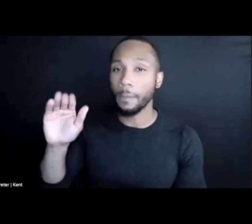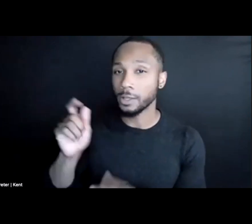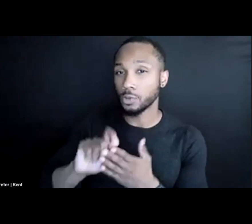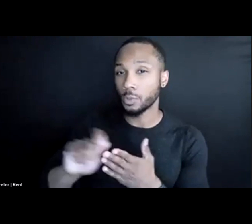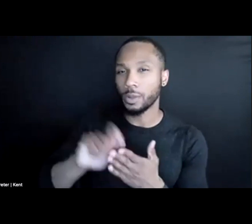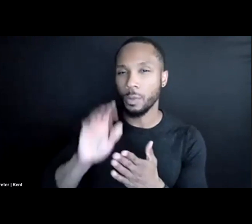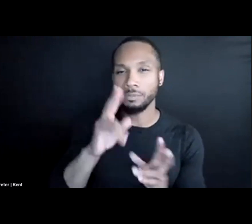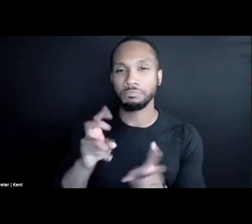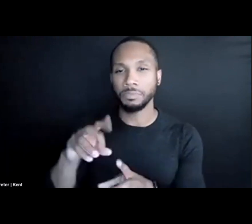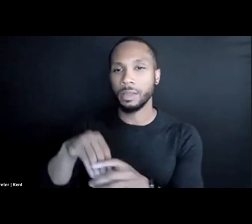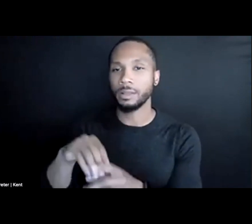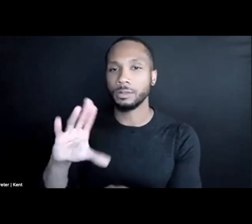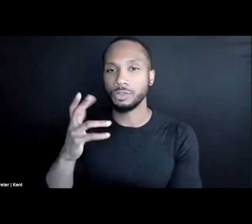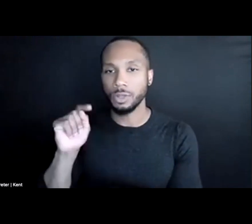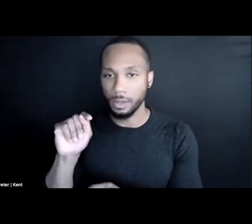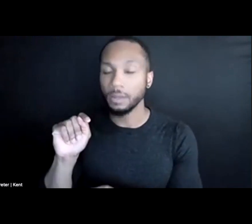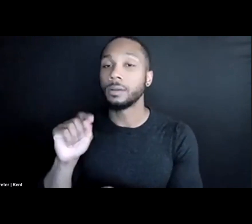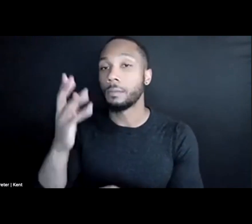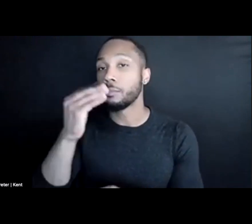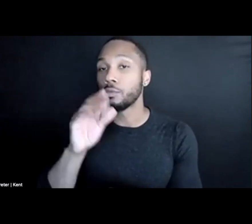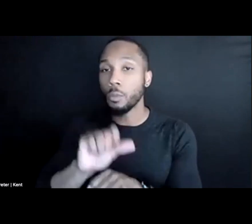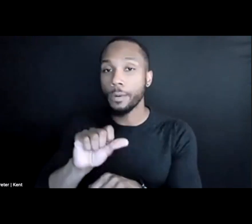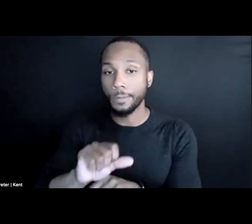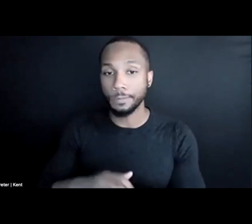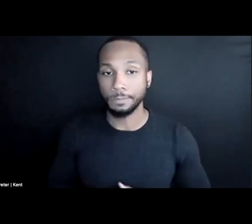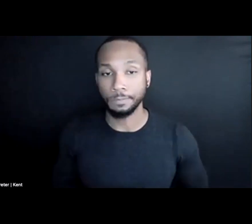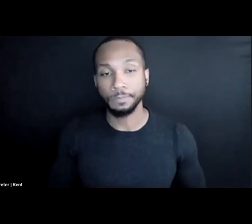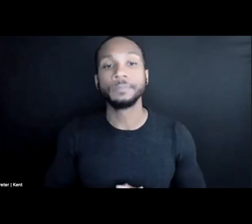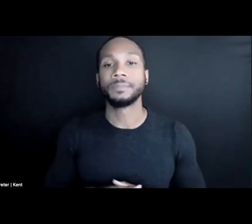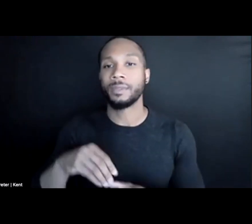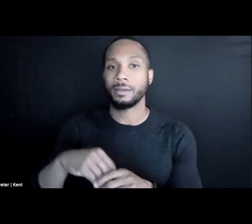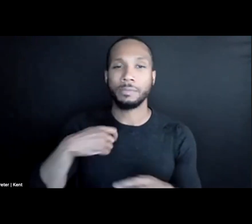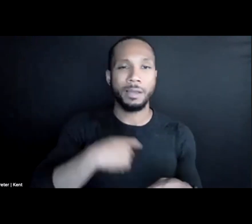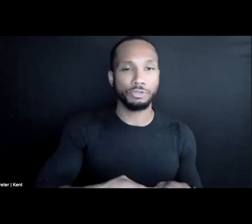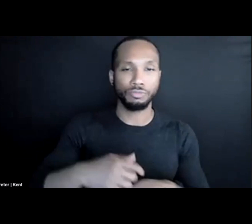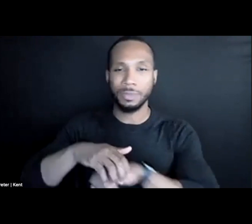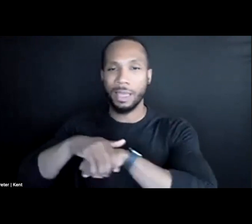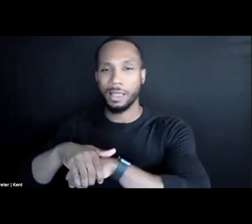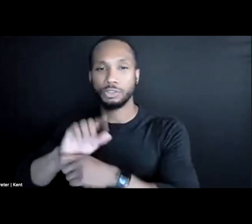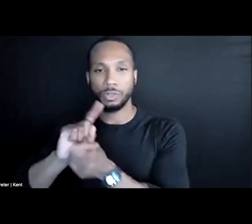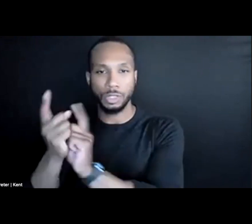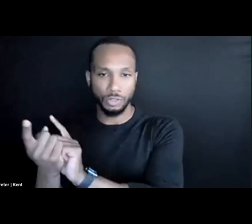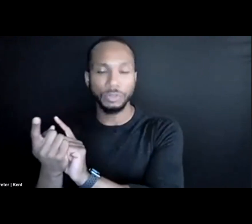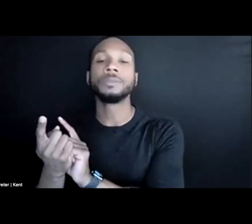Beautiful work, um, in Spanish and English translations. Definitely check it out!